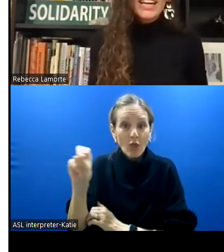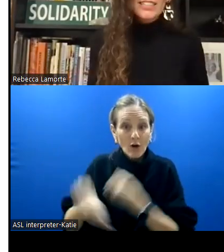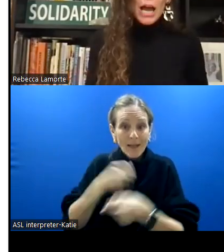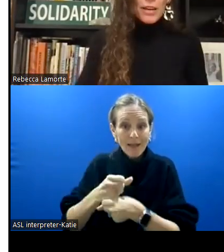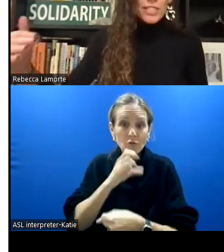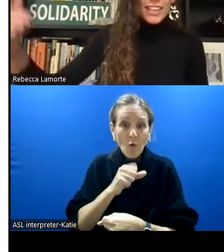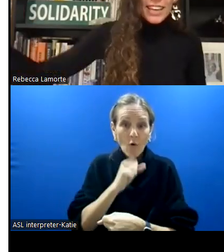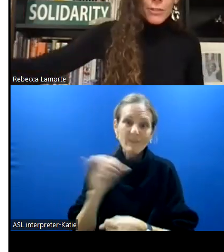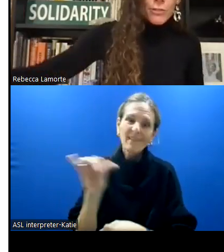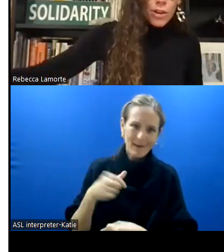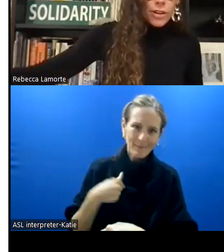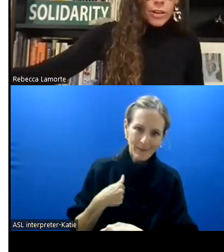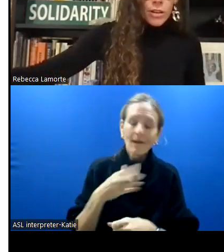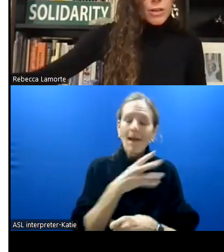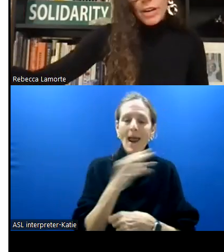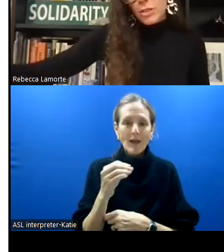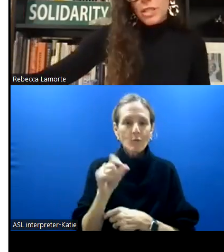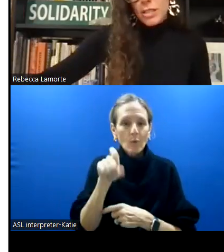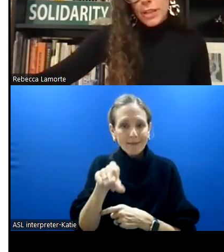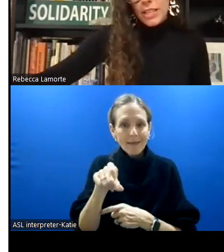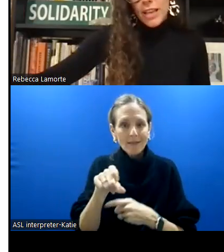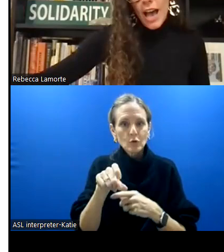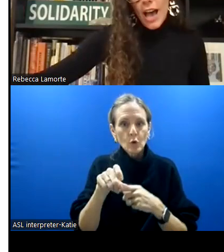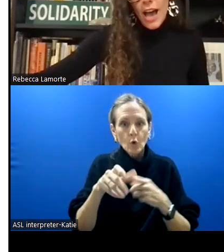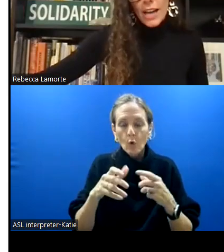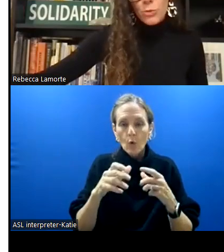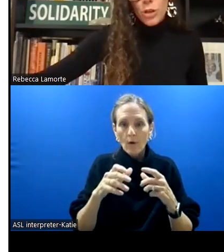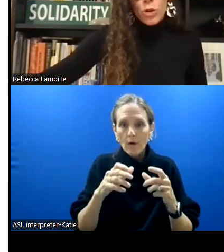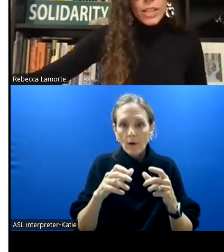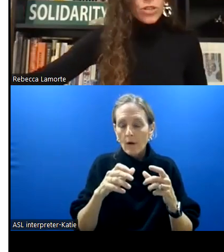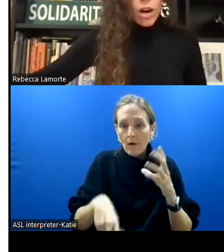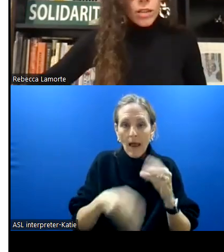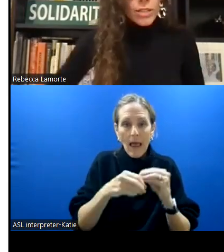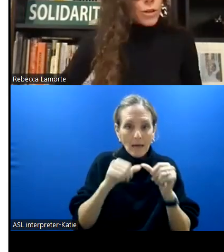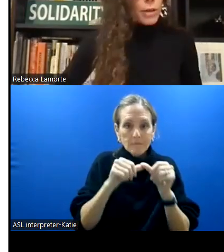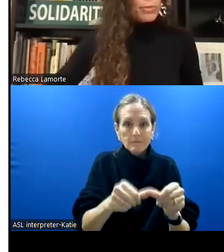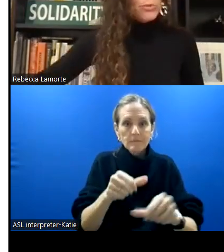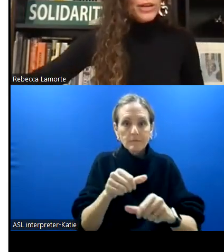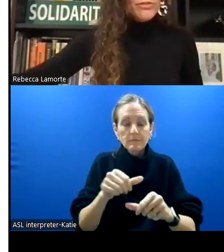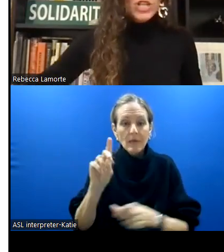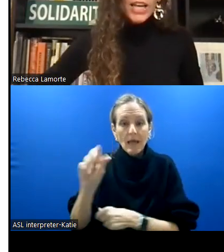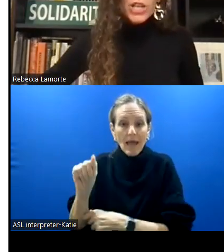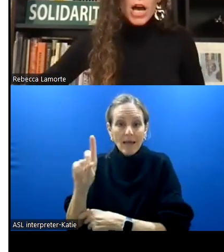And it's time we have to take that even further. The Americans with Disabilities Act was a great start. It's a great blueprint for change.